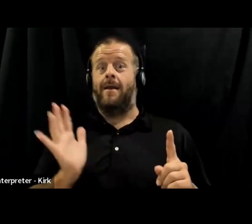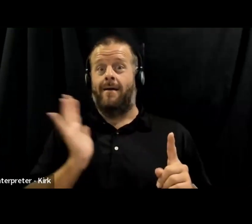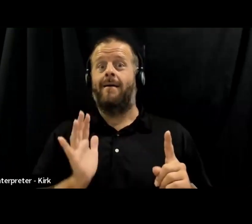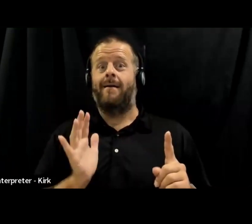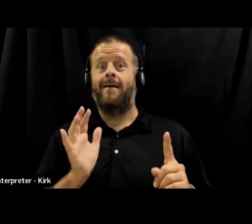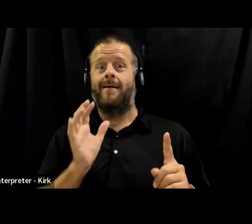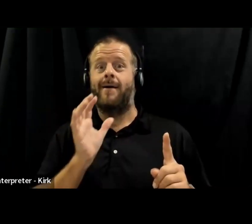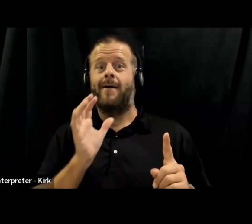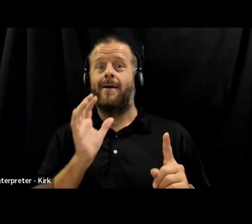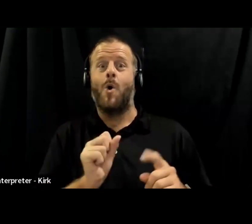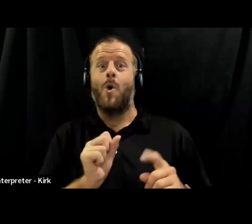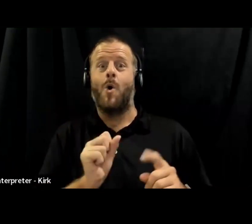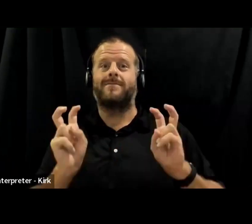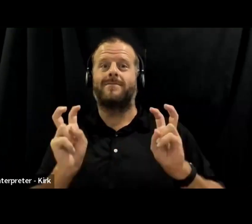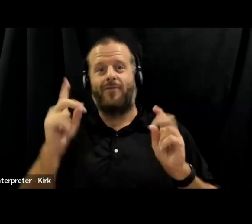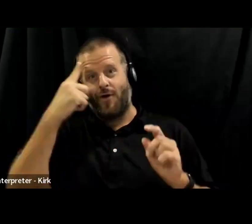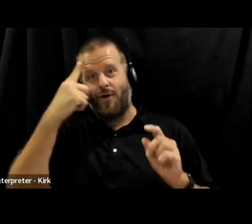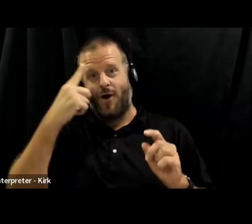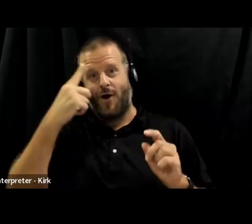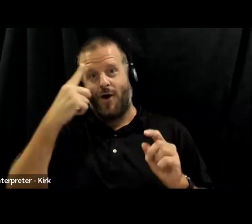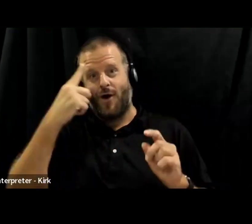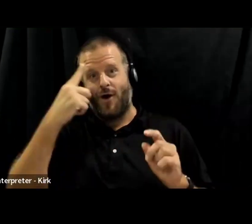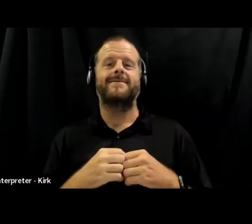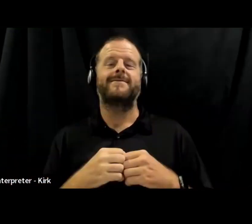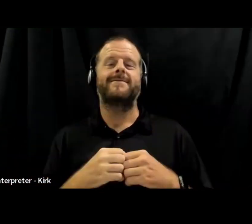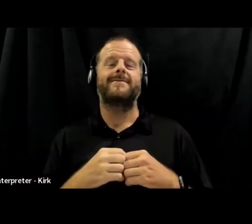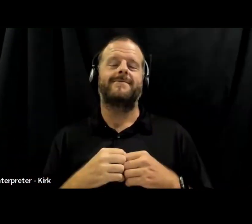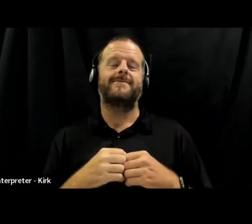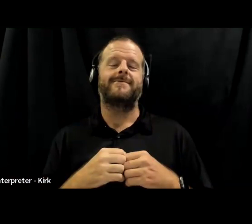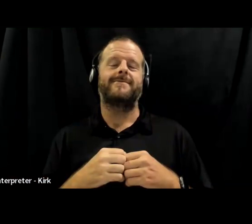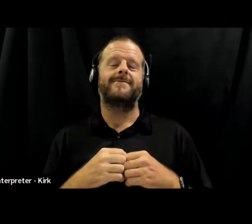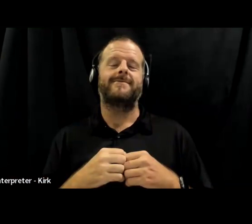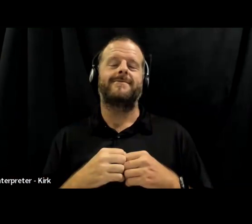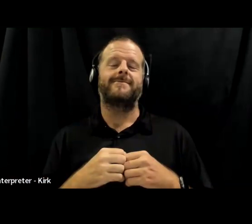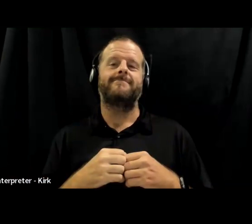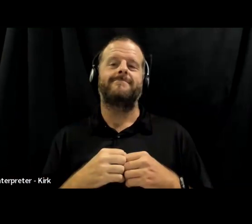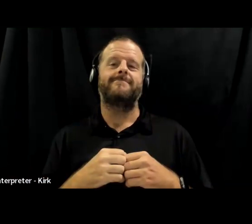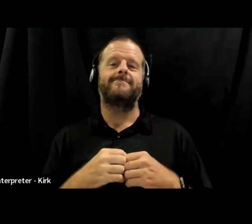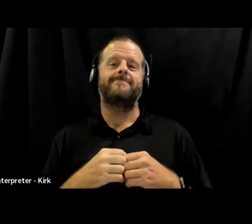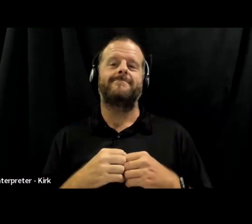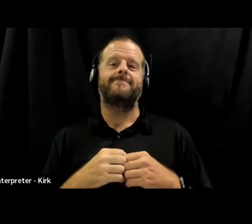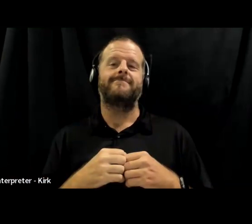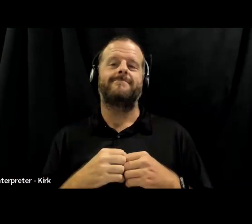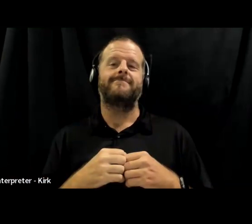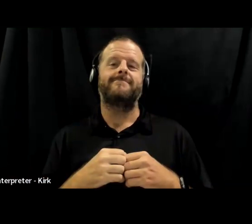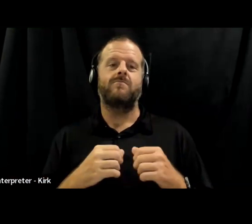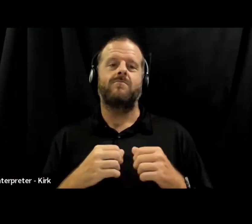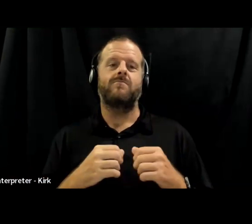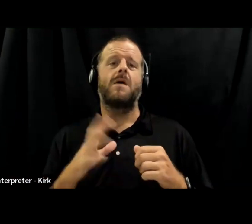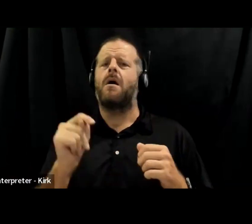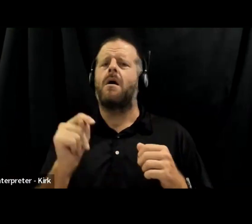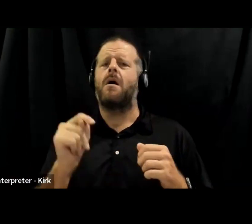Does that make sense? So I, but, but advocacy is such an important thing, whether it's, it's, self